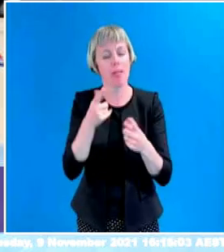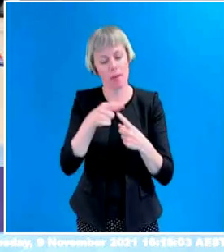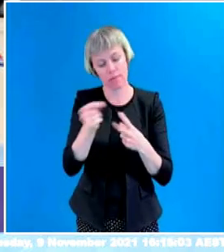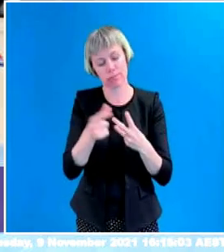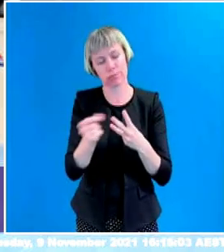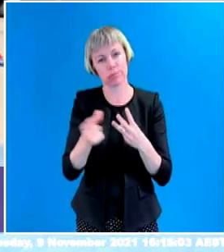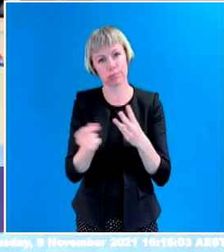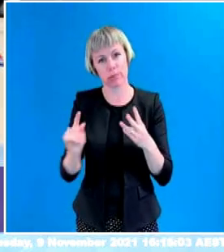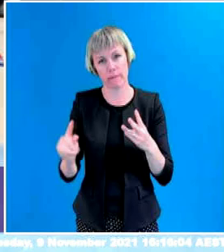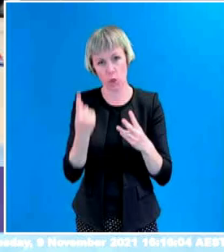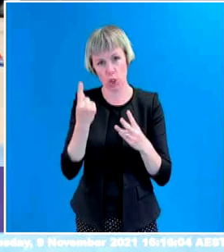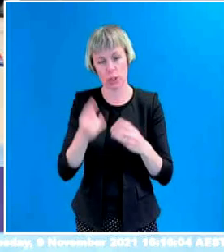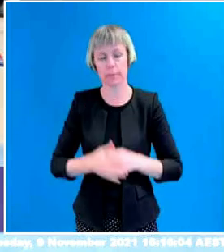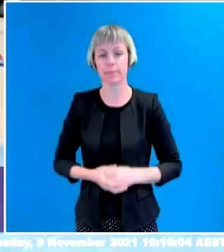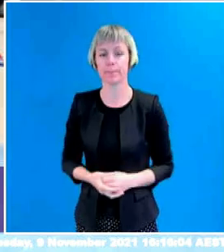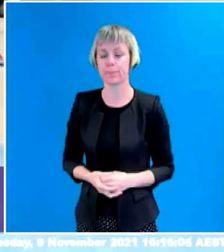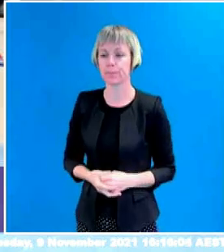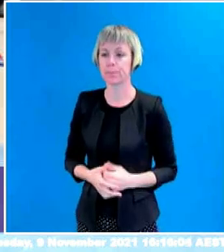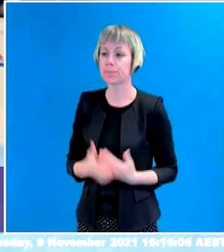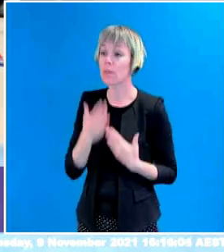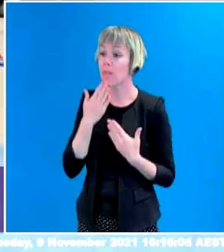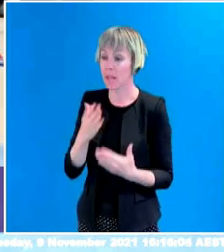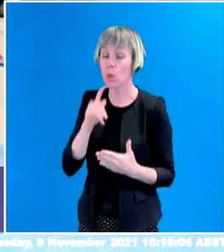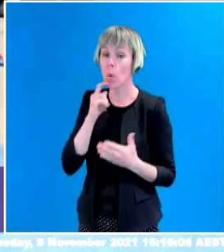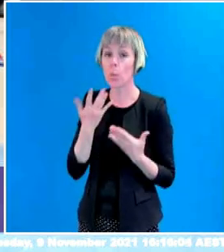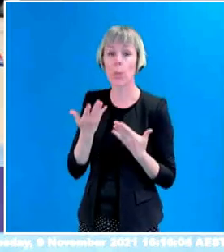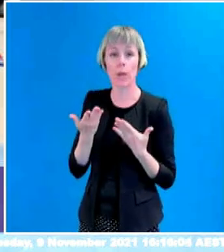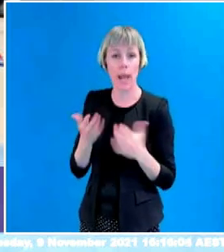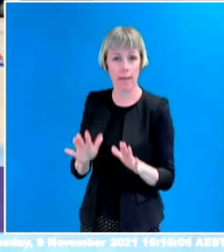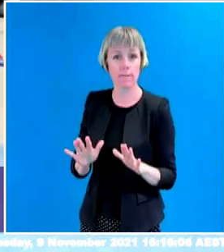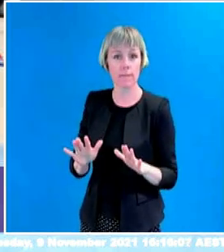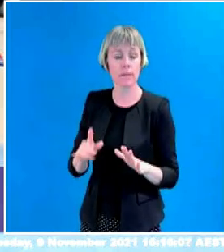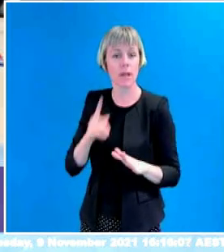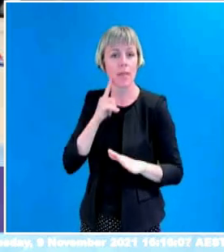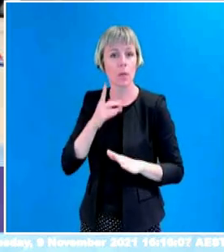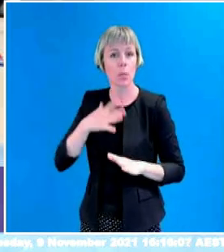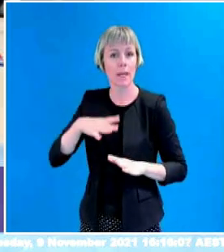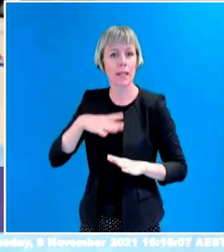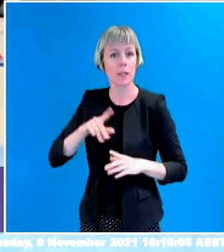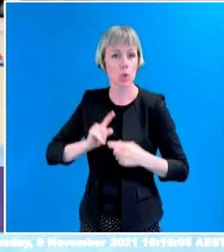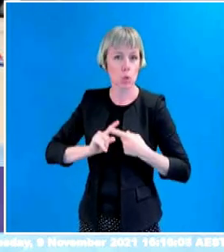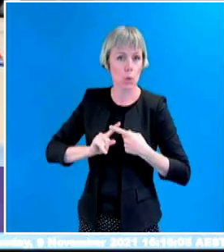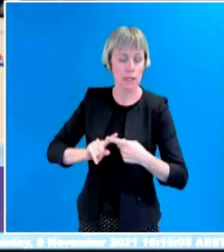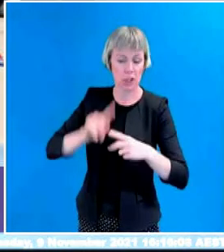I'll leave it there for now. I think we need to continue to look at that issue.